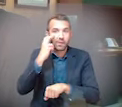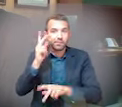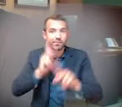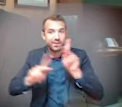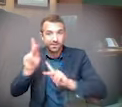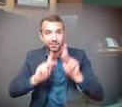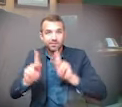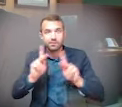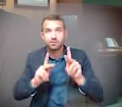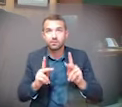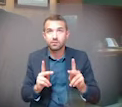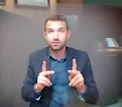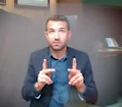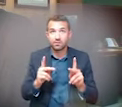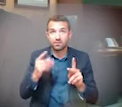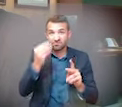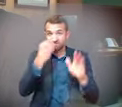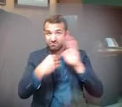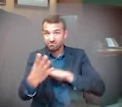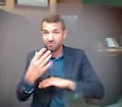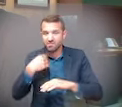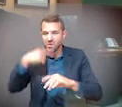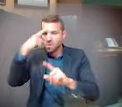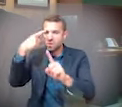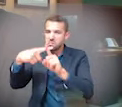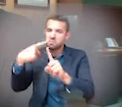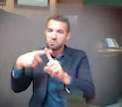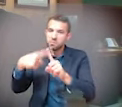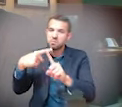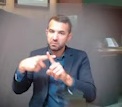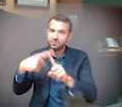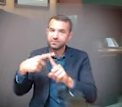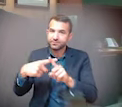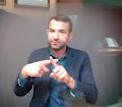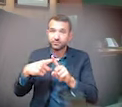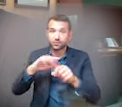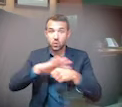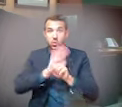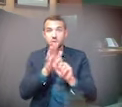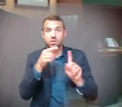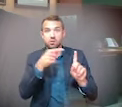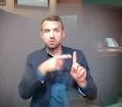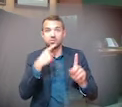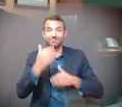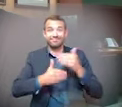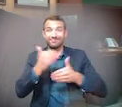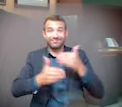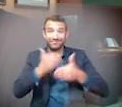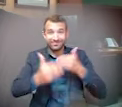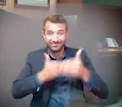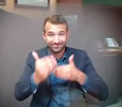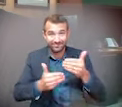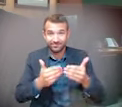And I dare to be optimistic about what's going on as we weather through this pandemic, I am optimistic that the tools that